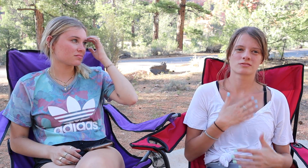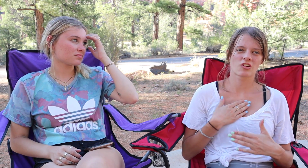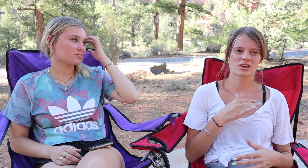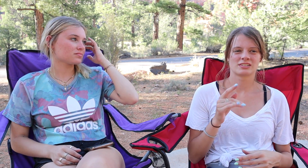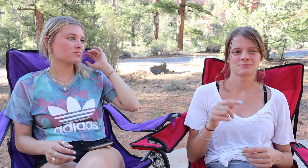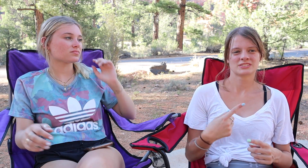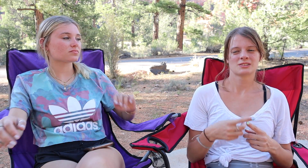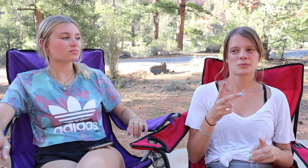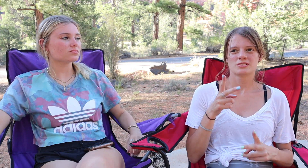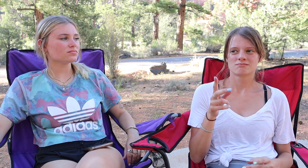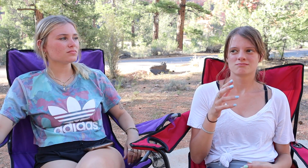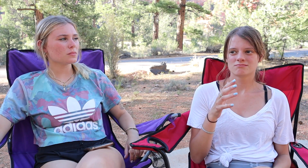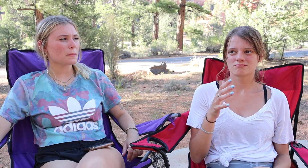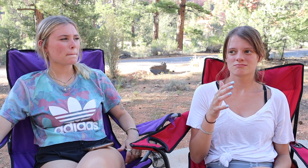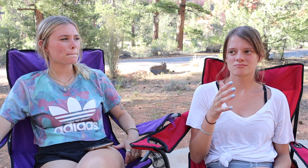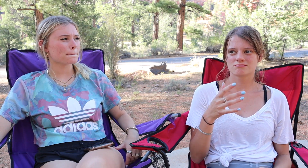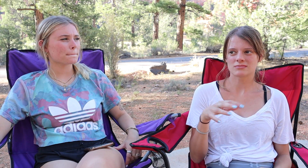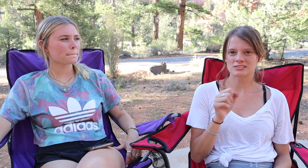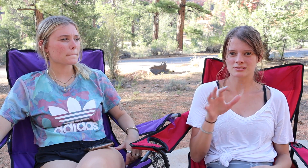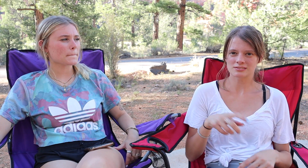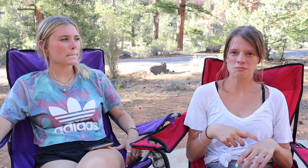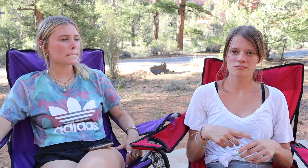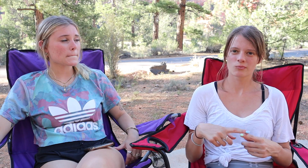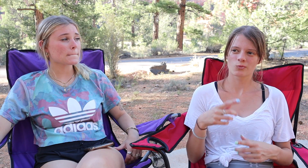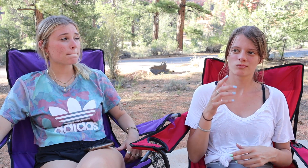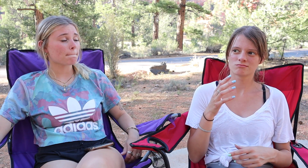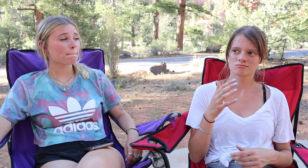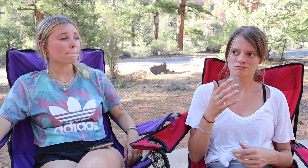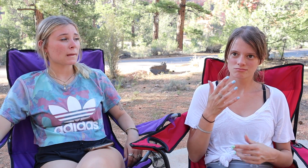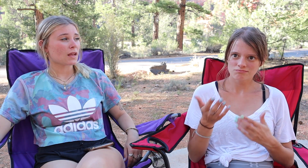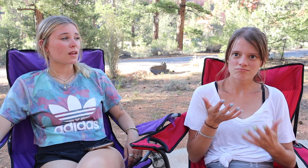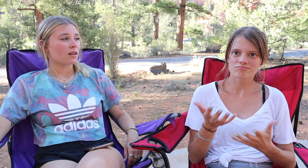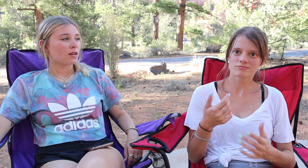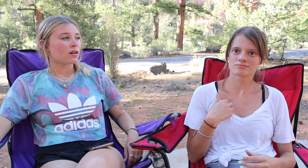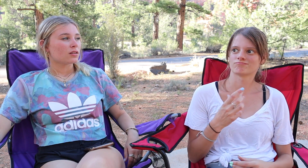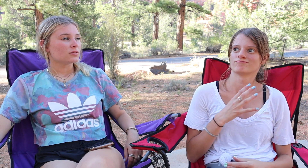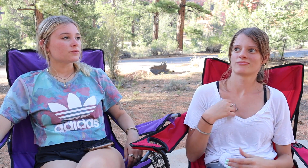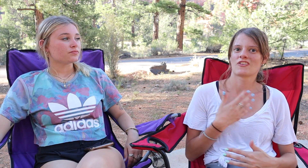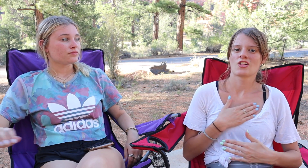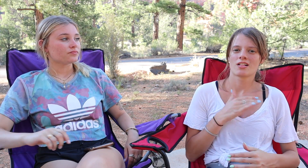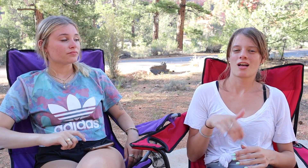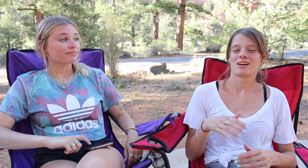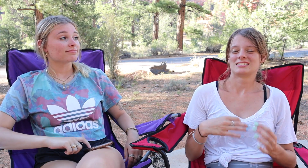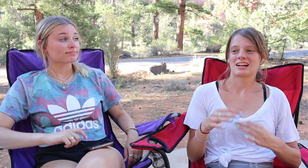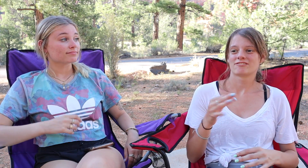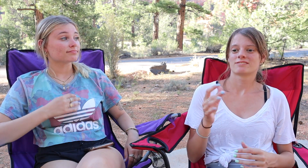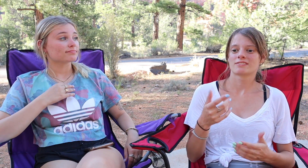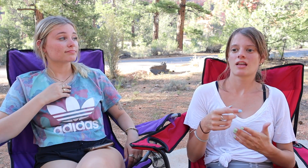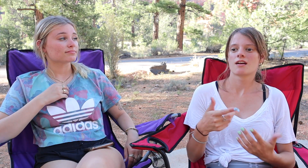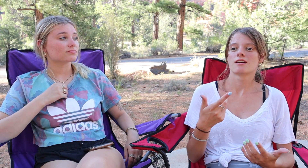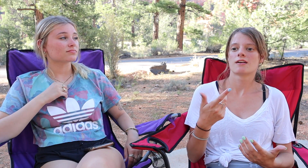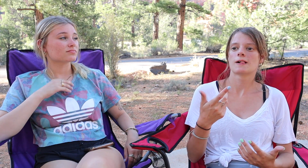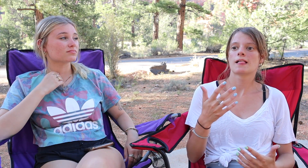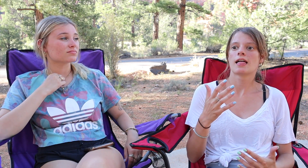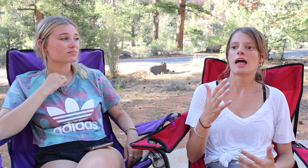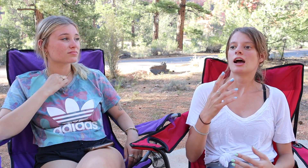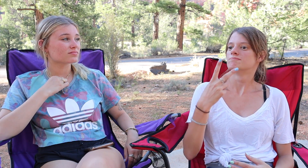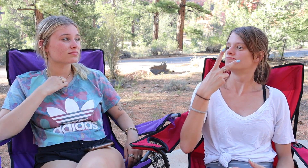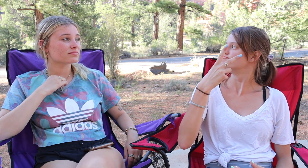K: I do appreciate it when people take their time to try their best by interacting with us instead of giving up so easily